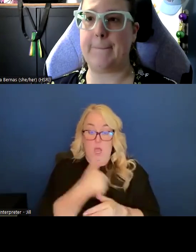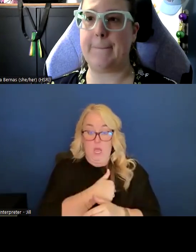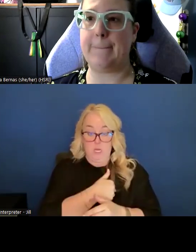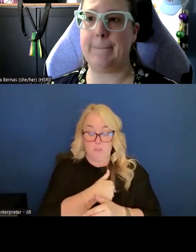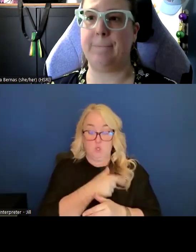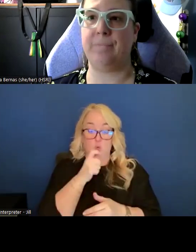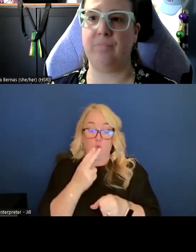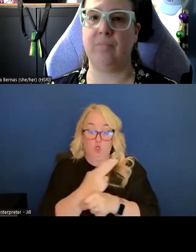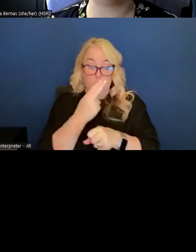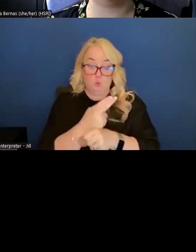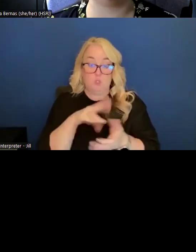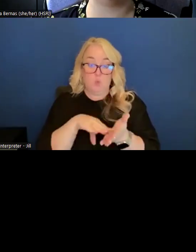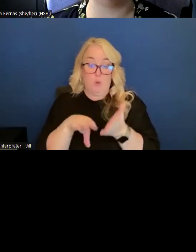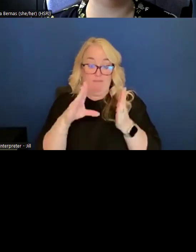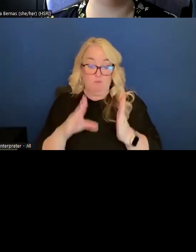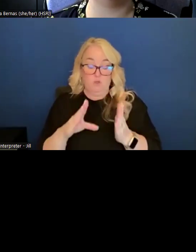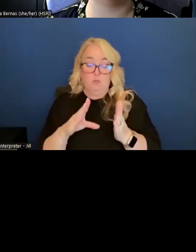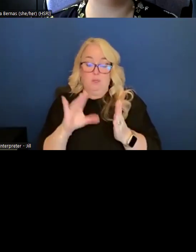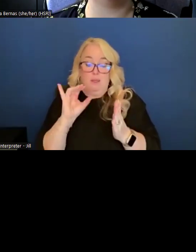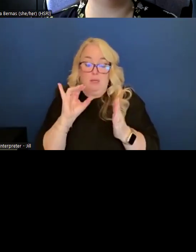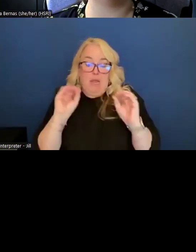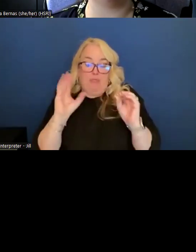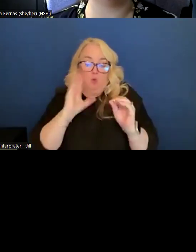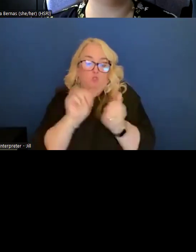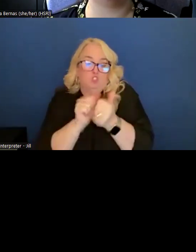speaking up, nothing is ever going to change in the way that